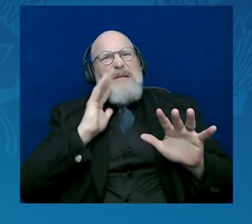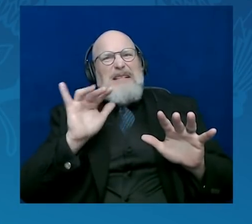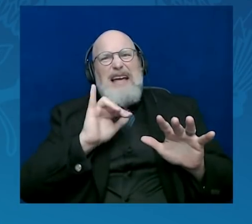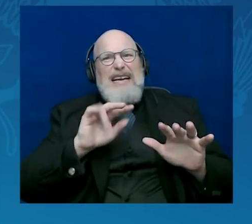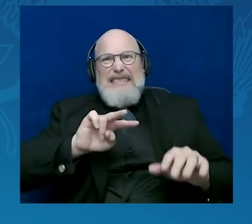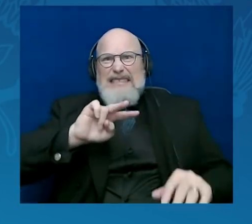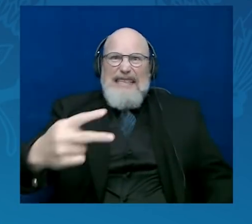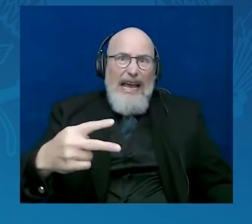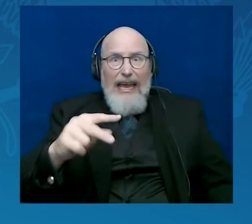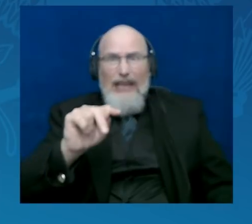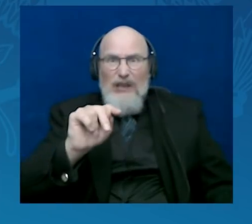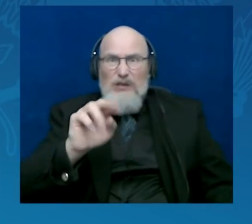could be looming in the future.